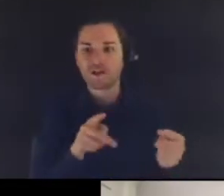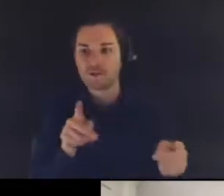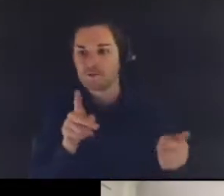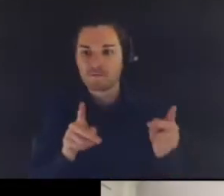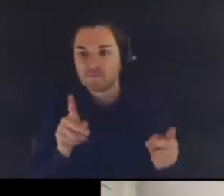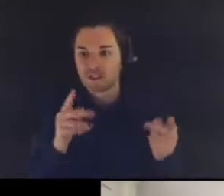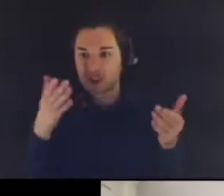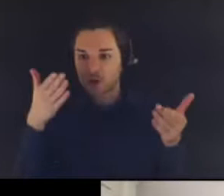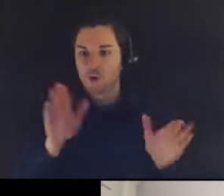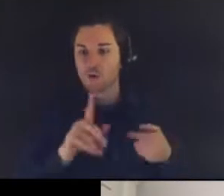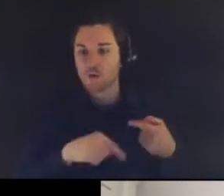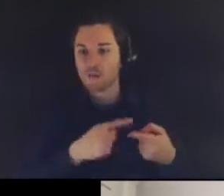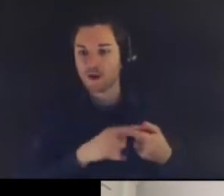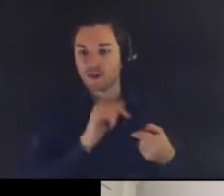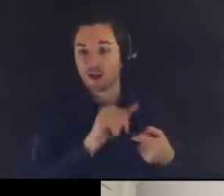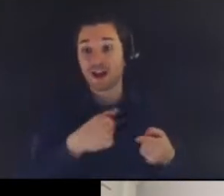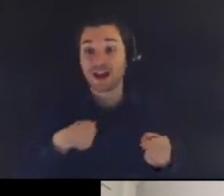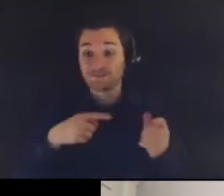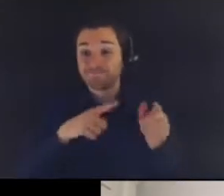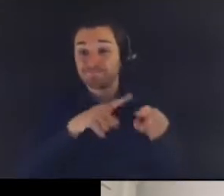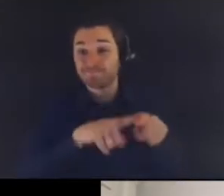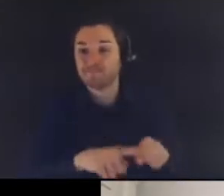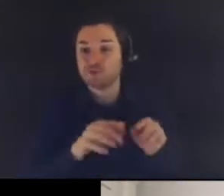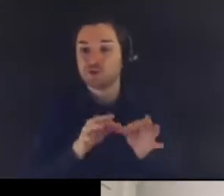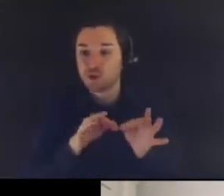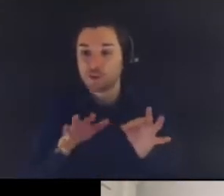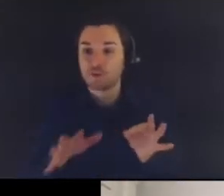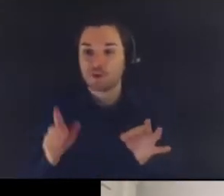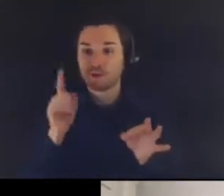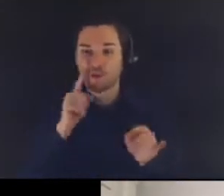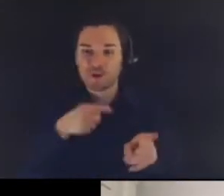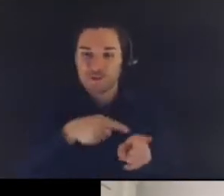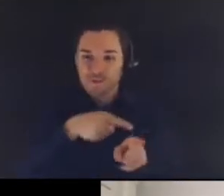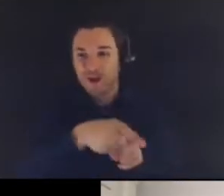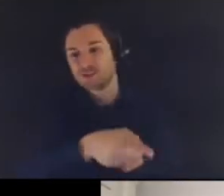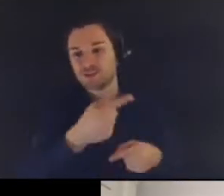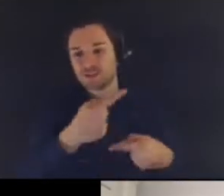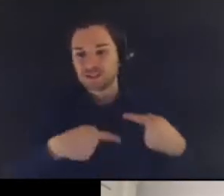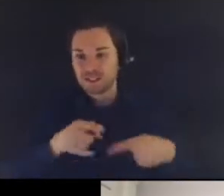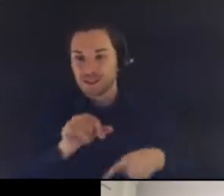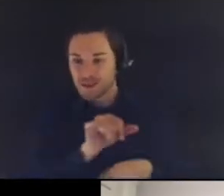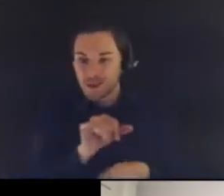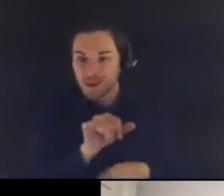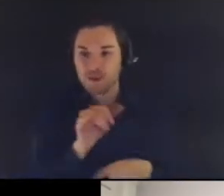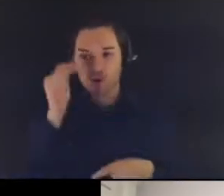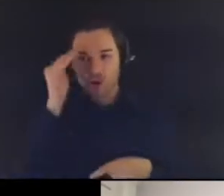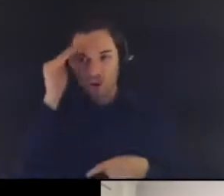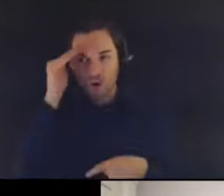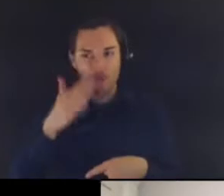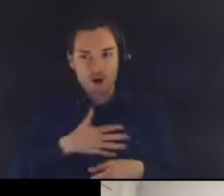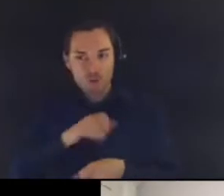specialized technical language that you could not source locally, so that put me three years